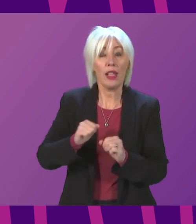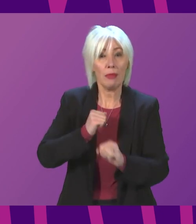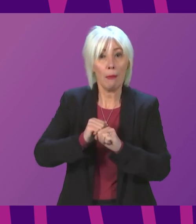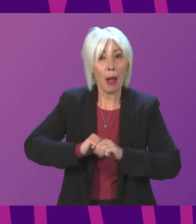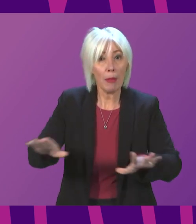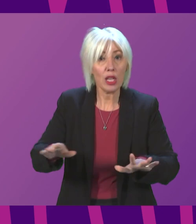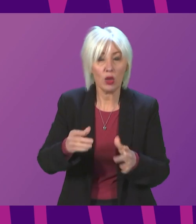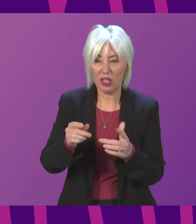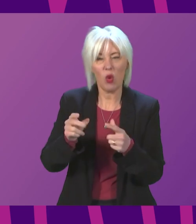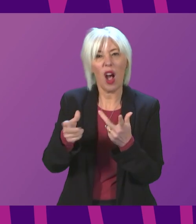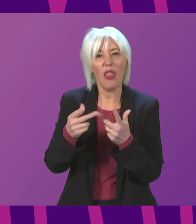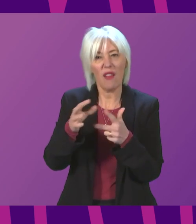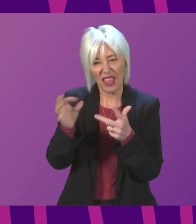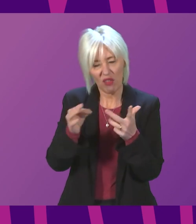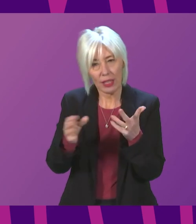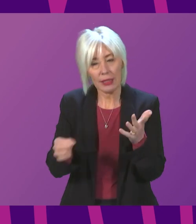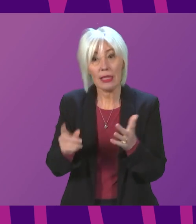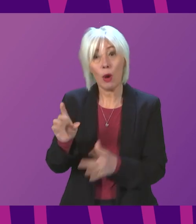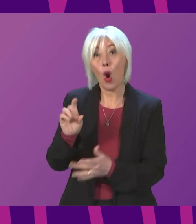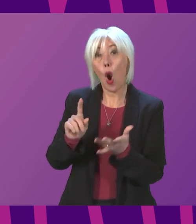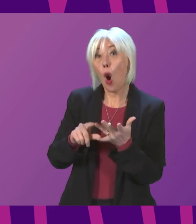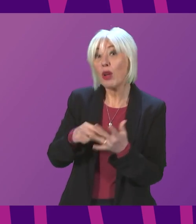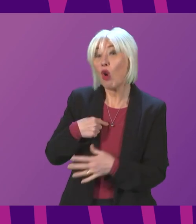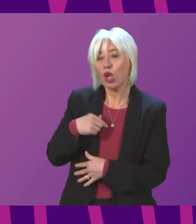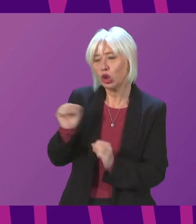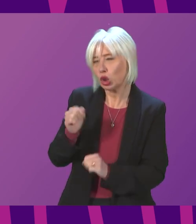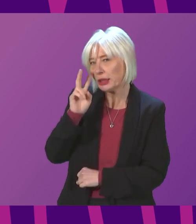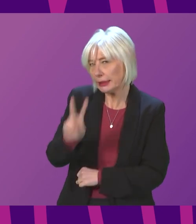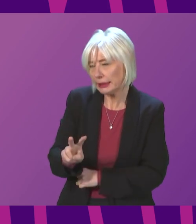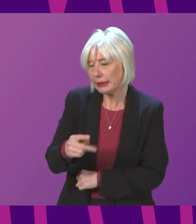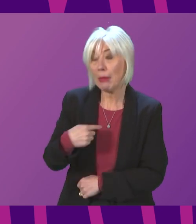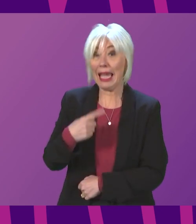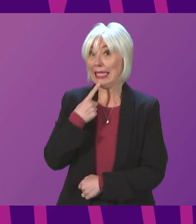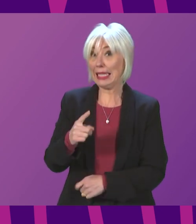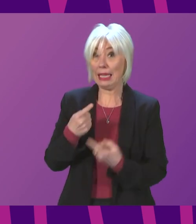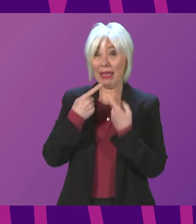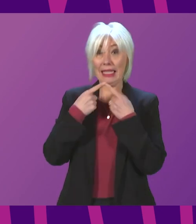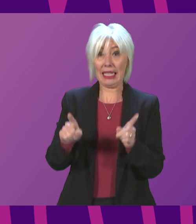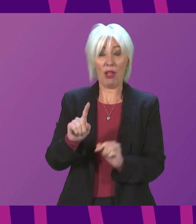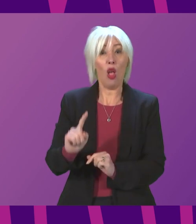the data on omicron yet. As I said in my statement, the first results of that analysis will be